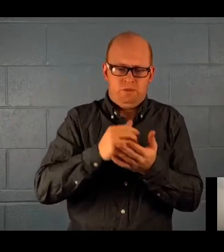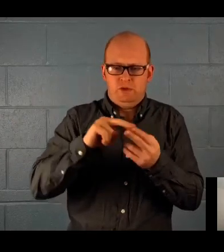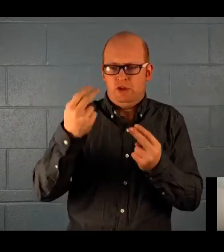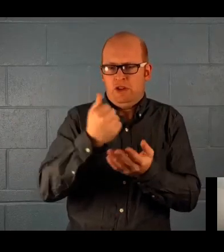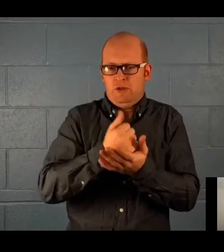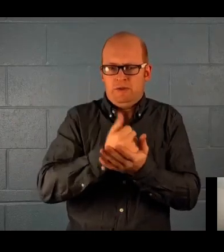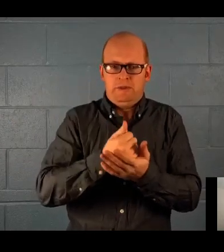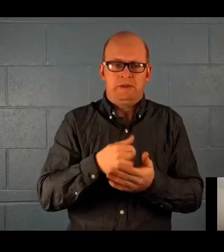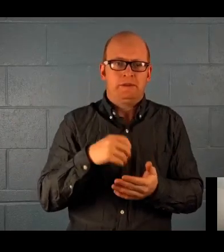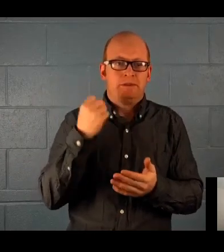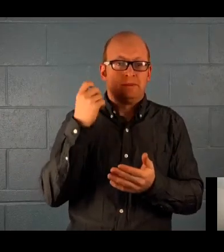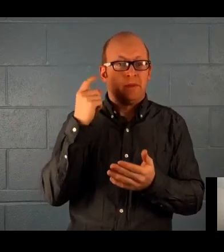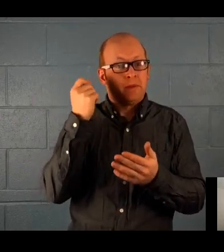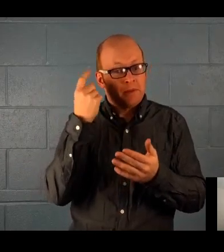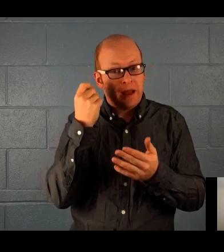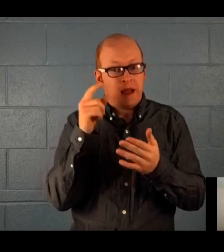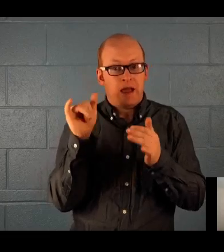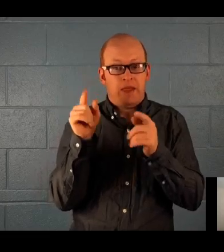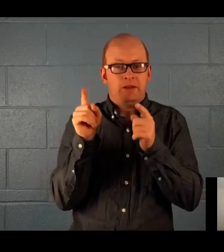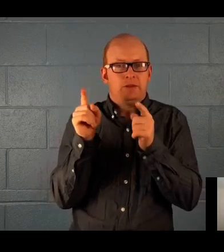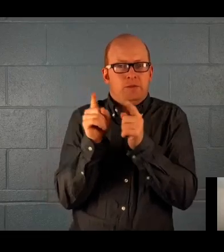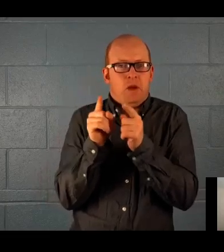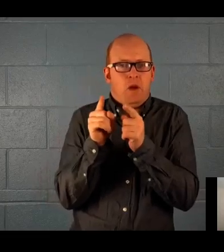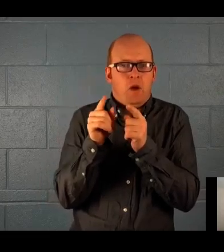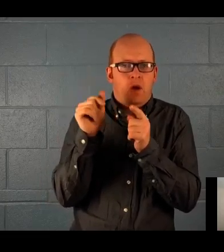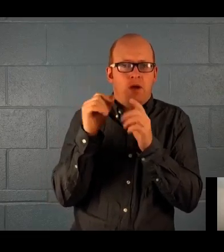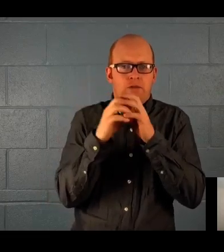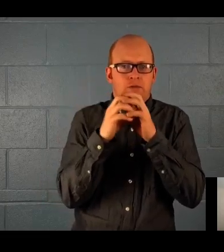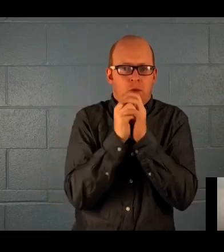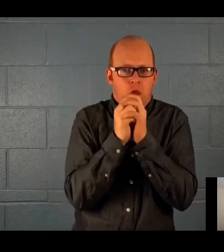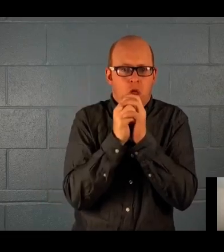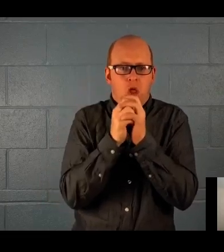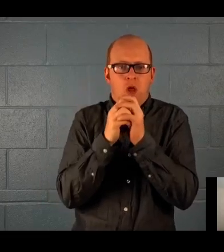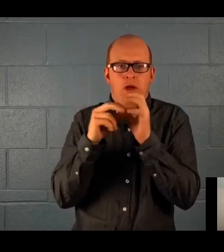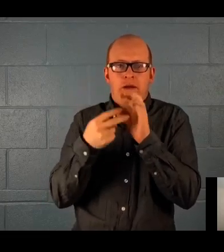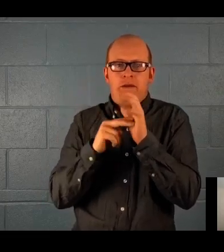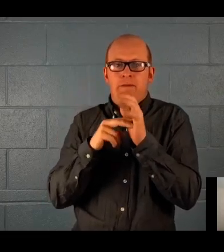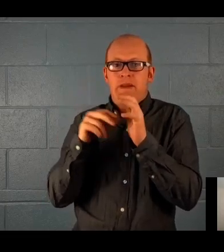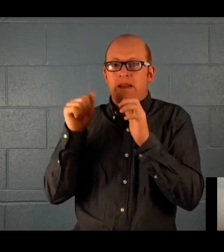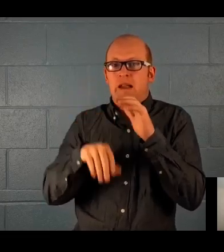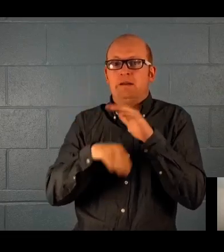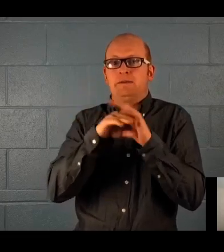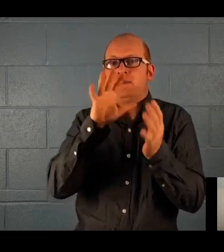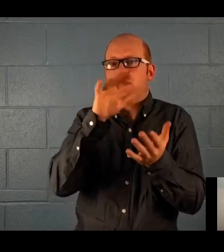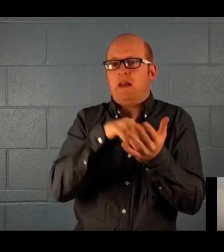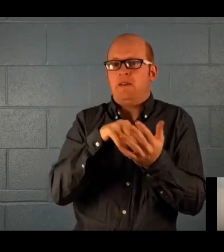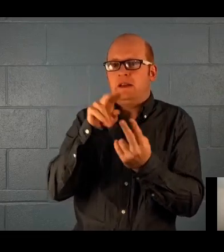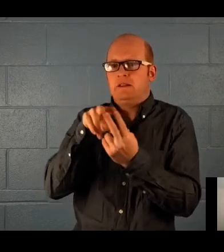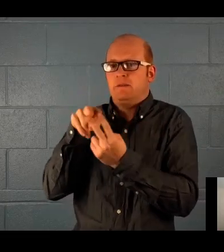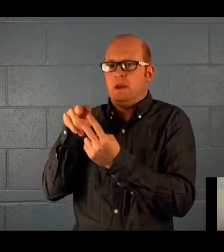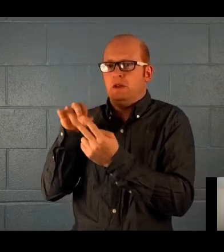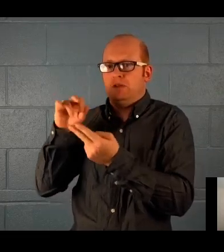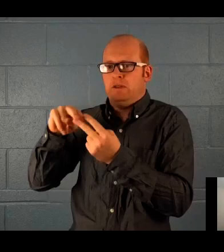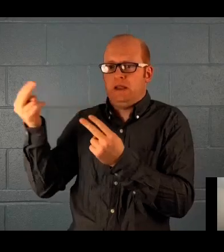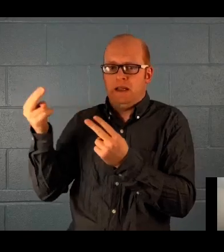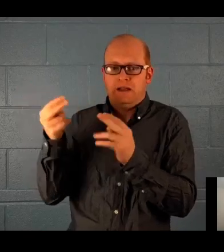about 5,000 base pairs long. And again myosin VIIA is bigger than that. It's about 7,000 base pairs.